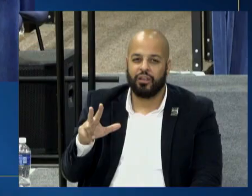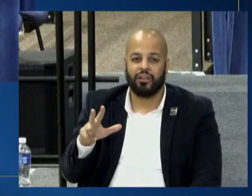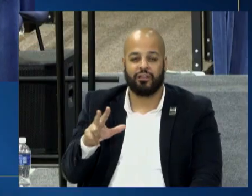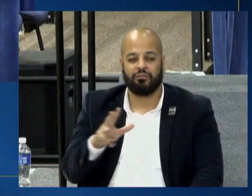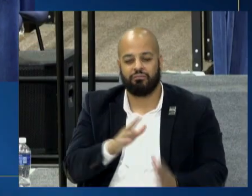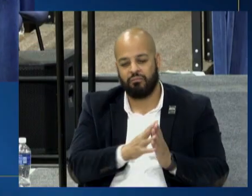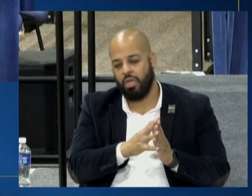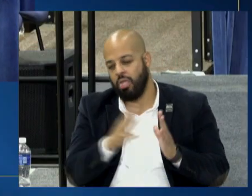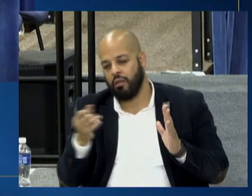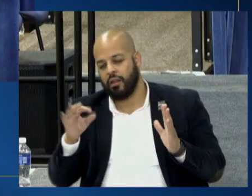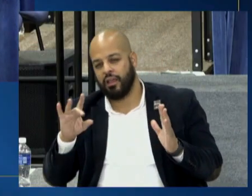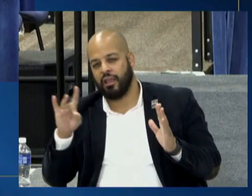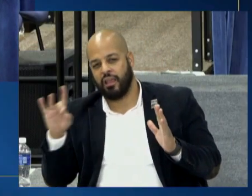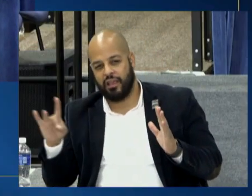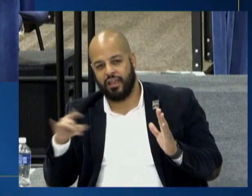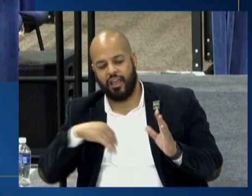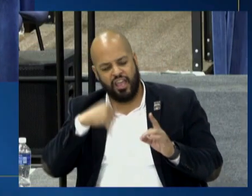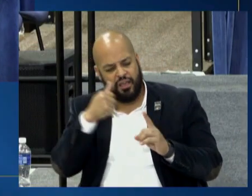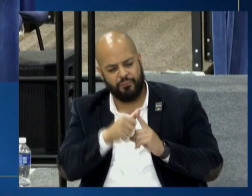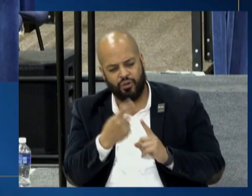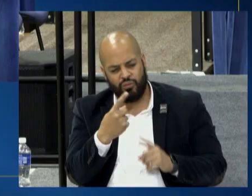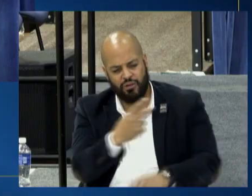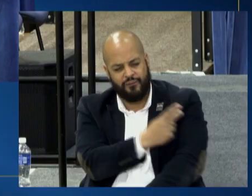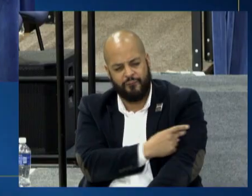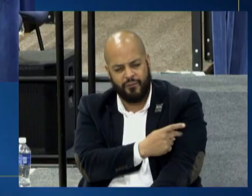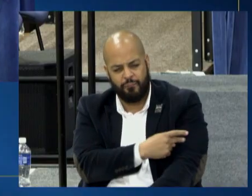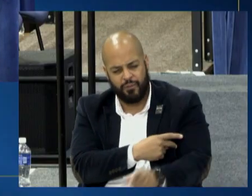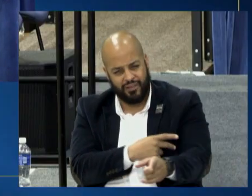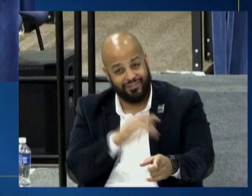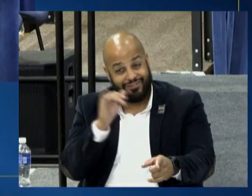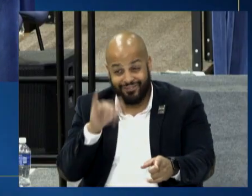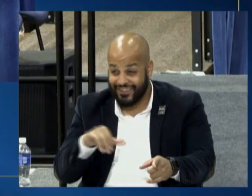remember a patient I saw in the emergency room, also Friday night. That's -- it has to be when